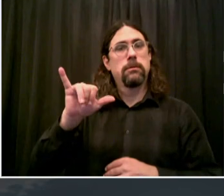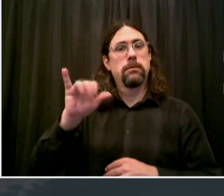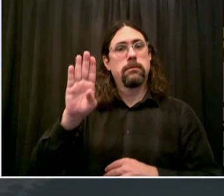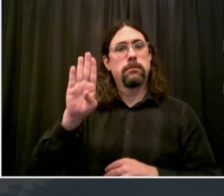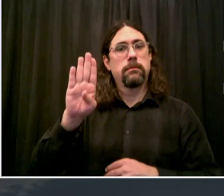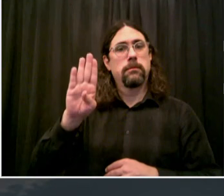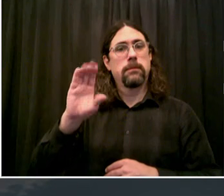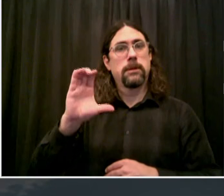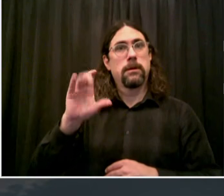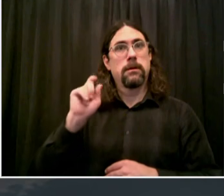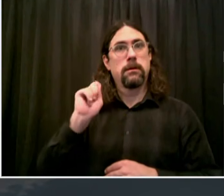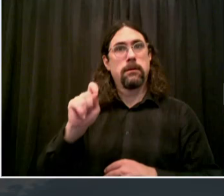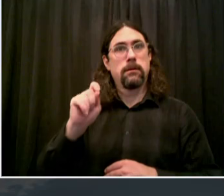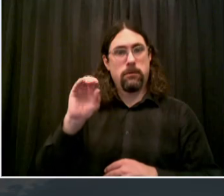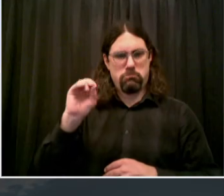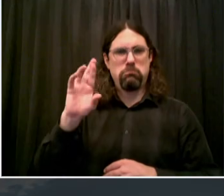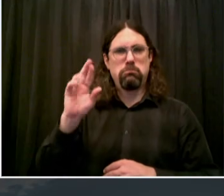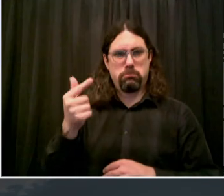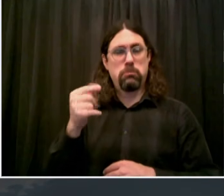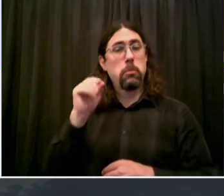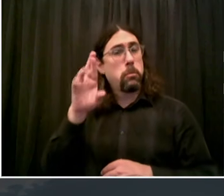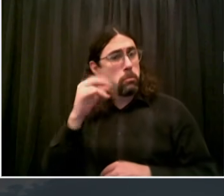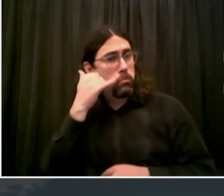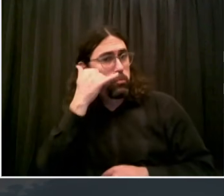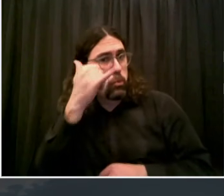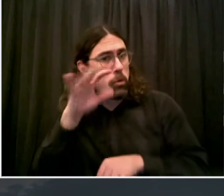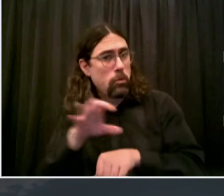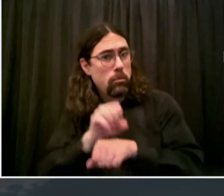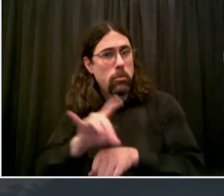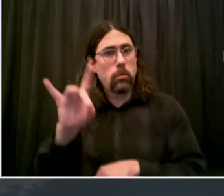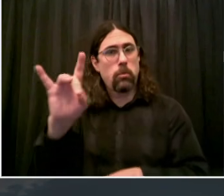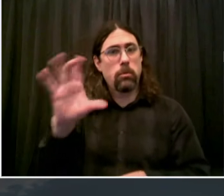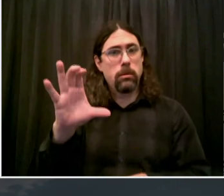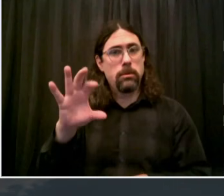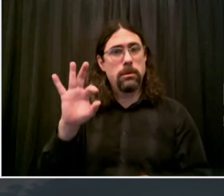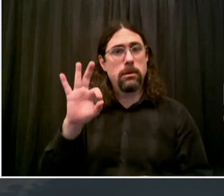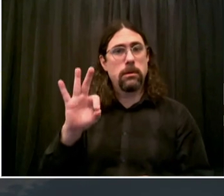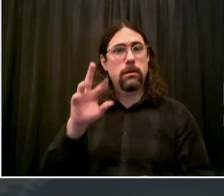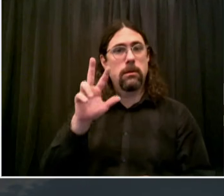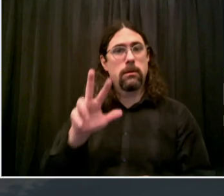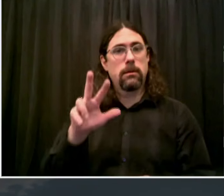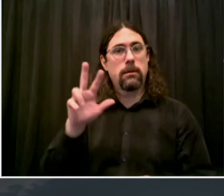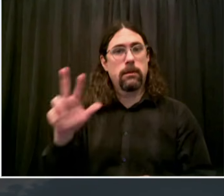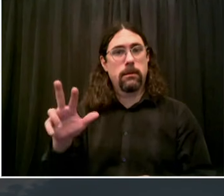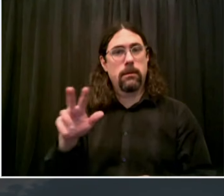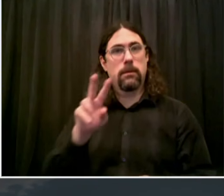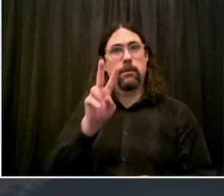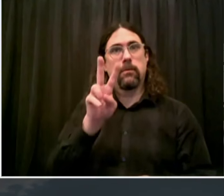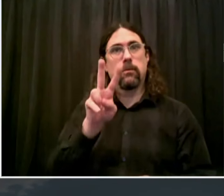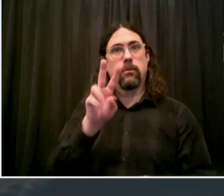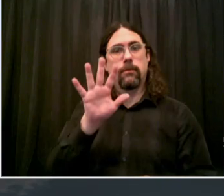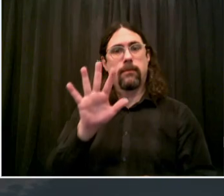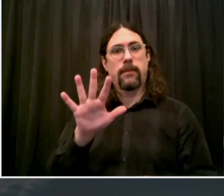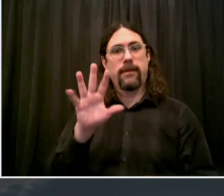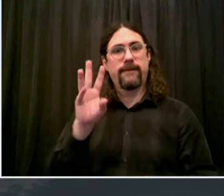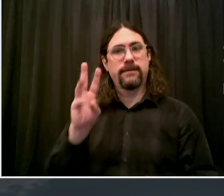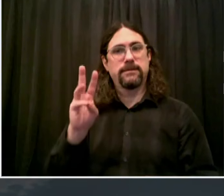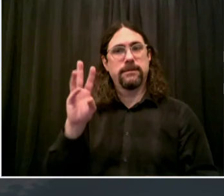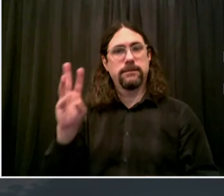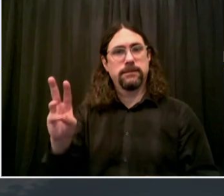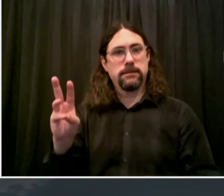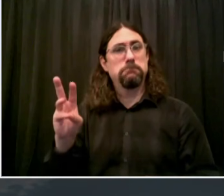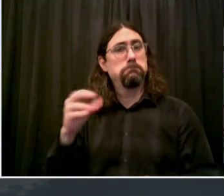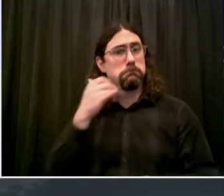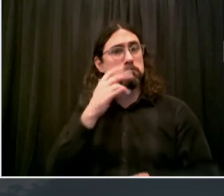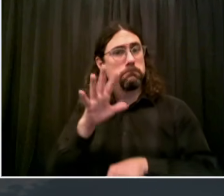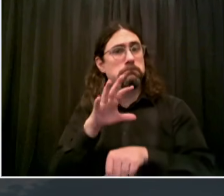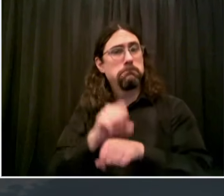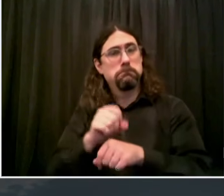PEOPLE SAVE.